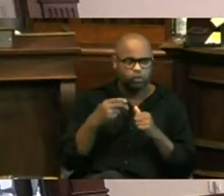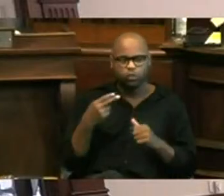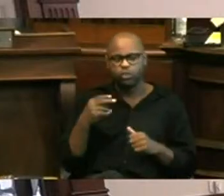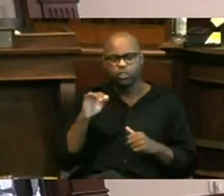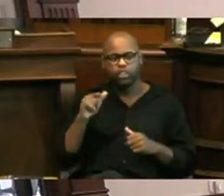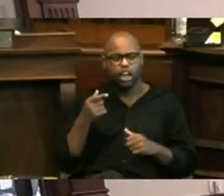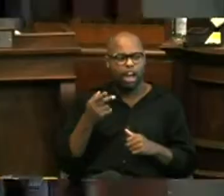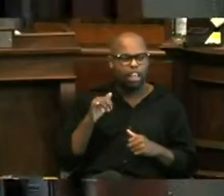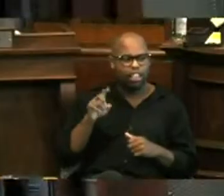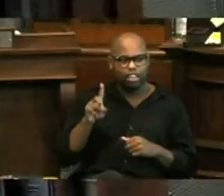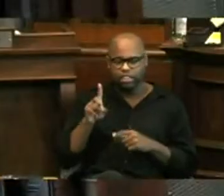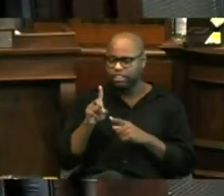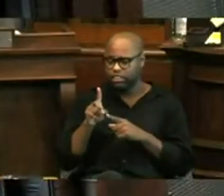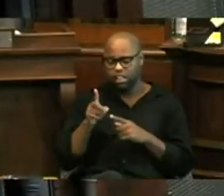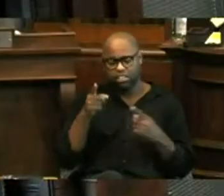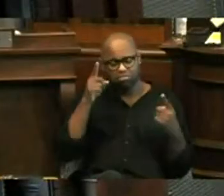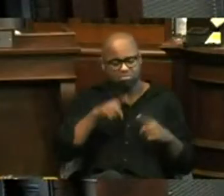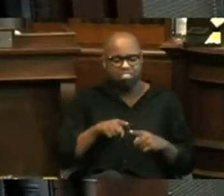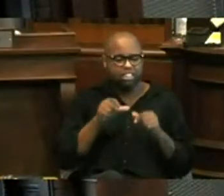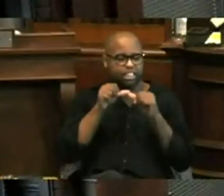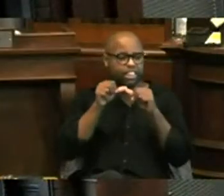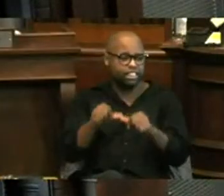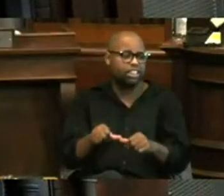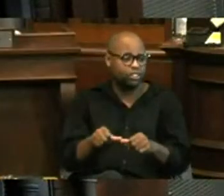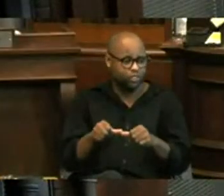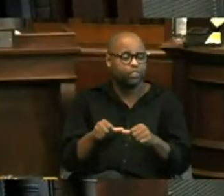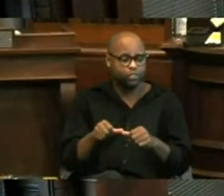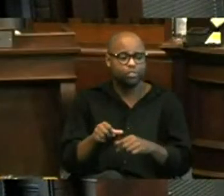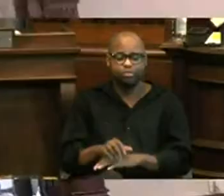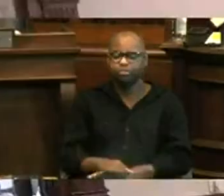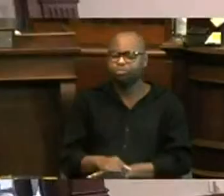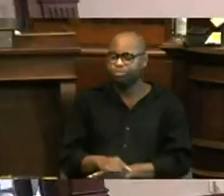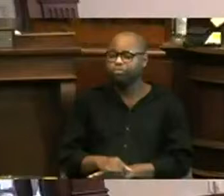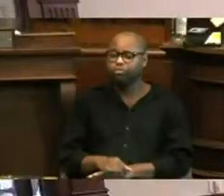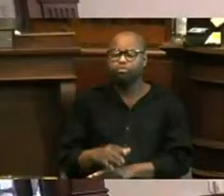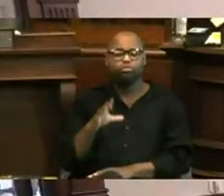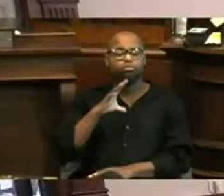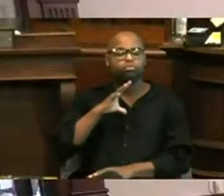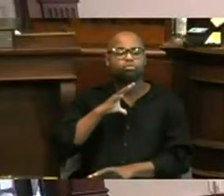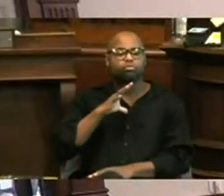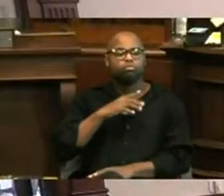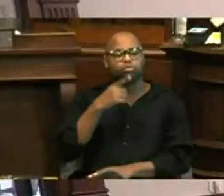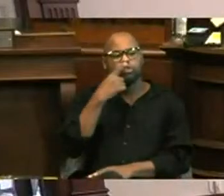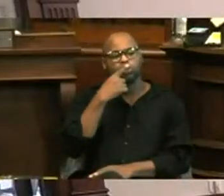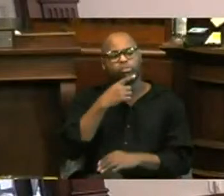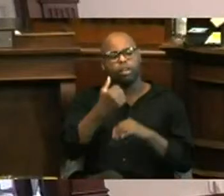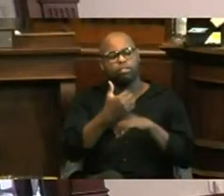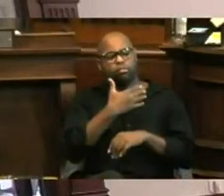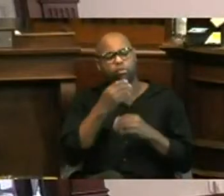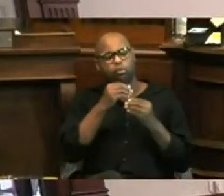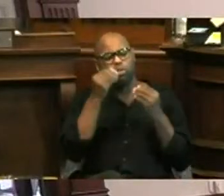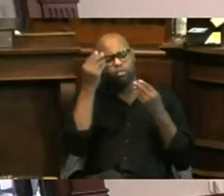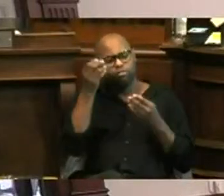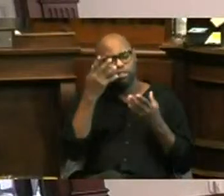liaison, but in continued negotiations with Highland, they have agreed to continue the